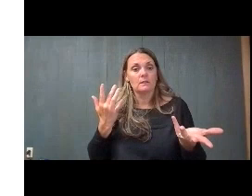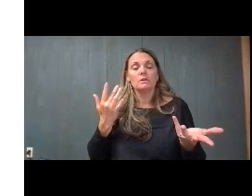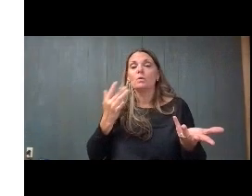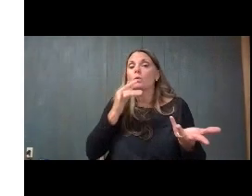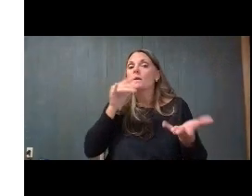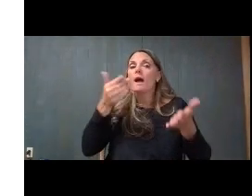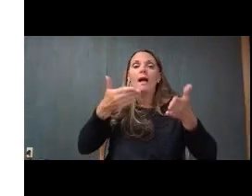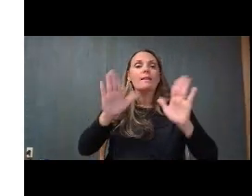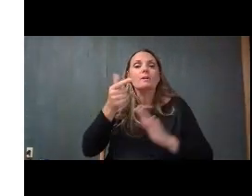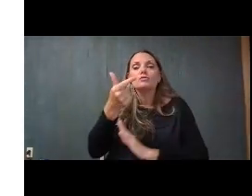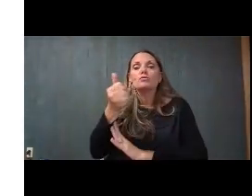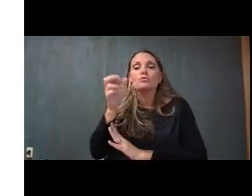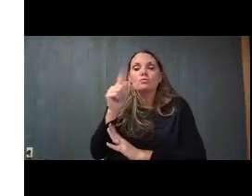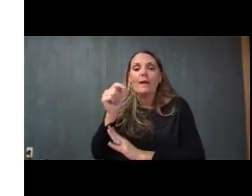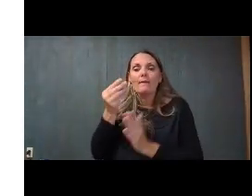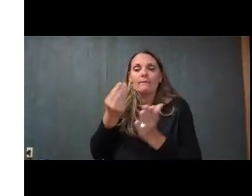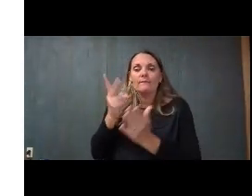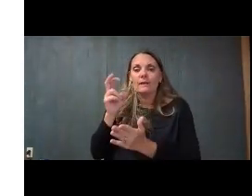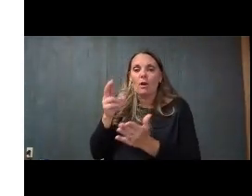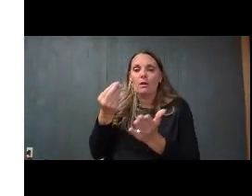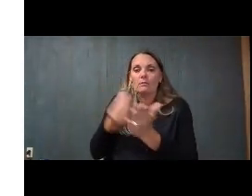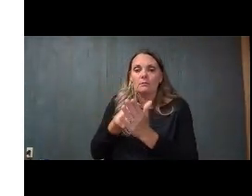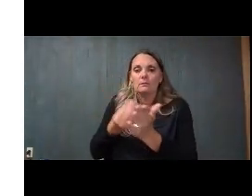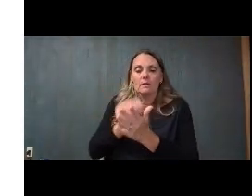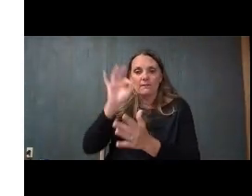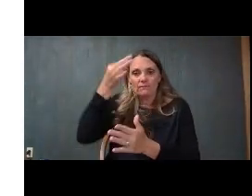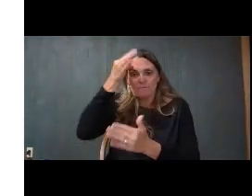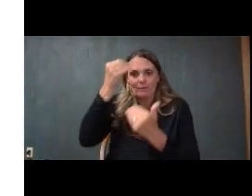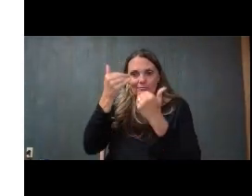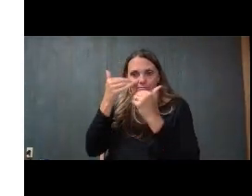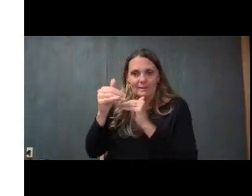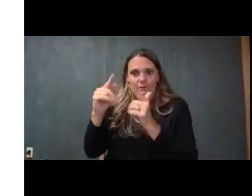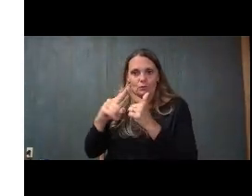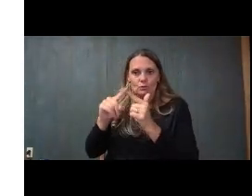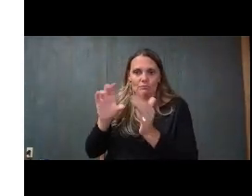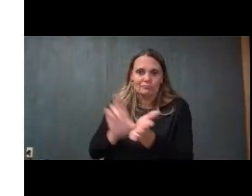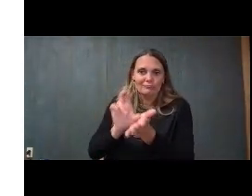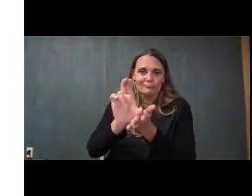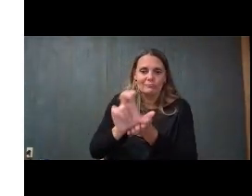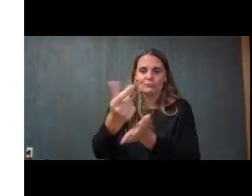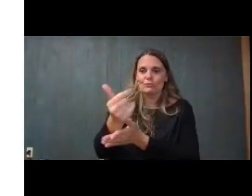grant VA dollars. We're federally restricted from entering into grants or sub grants.